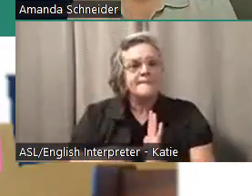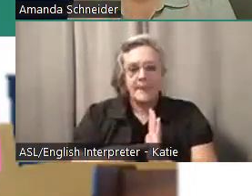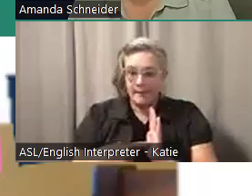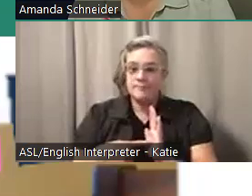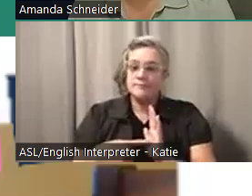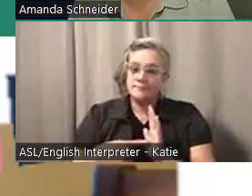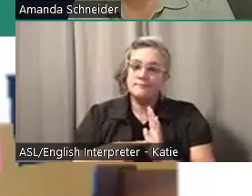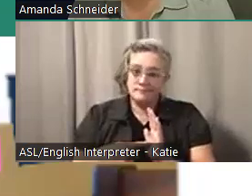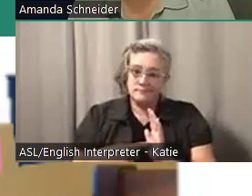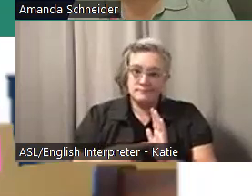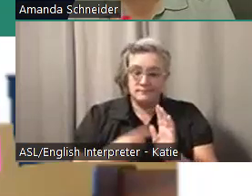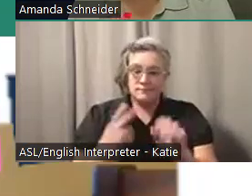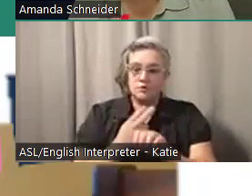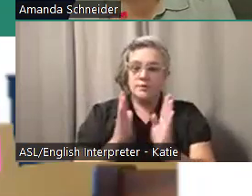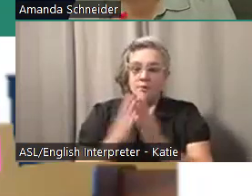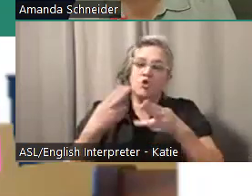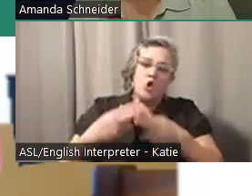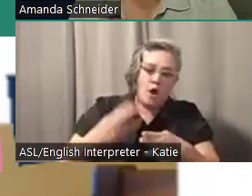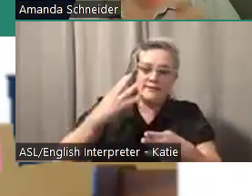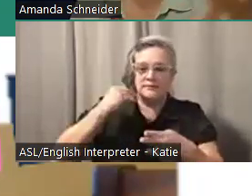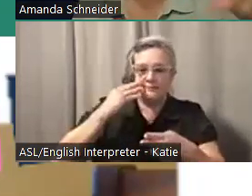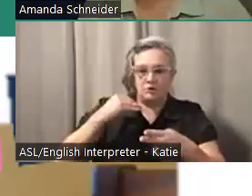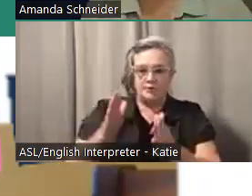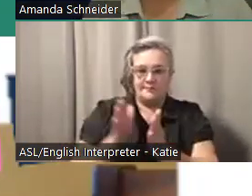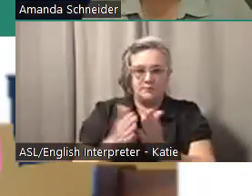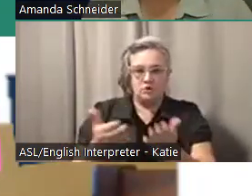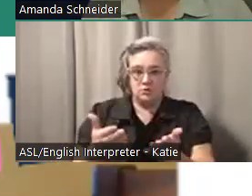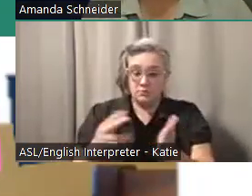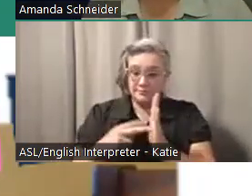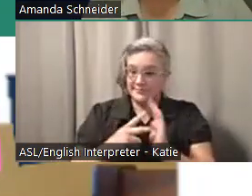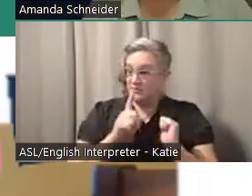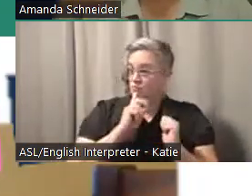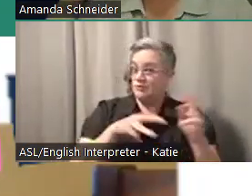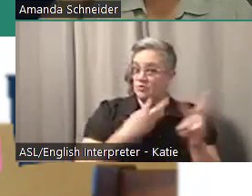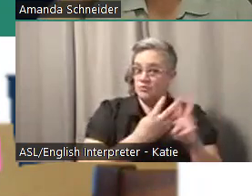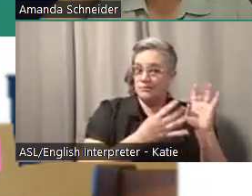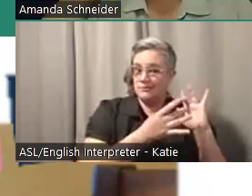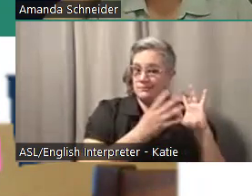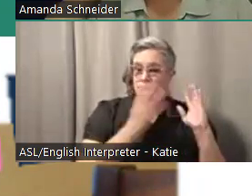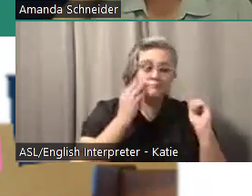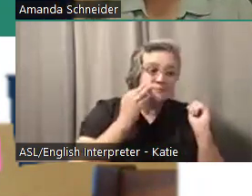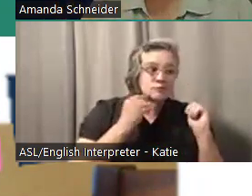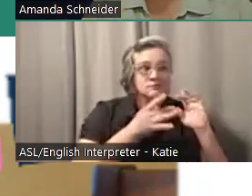Um, experience books. So this is a way to take your real-world experiences and connections you're having